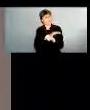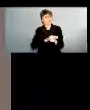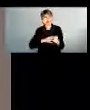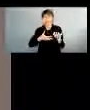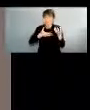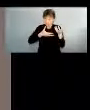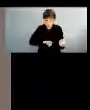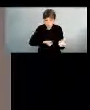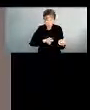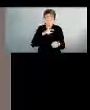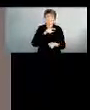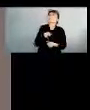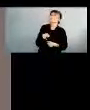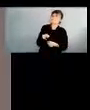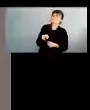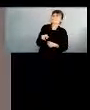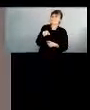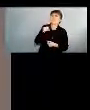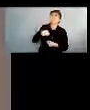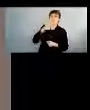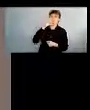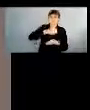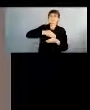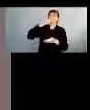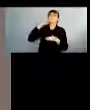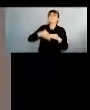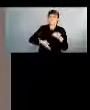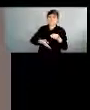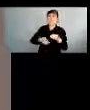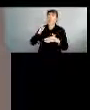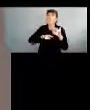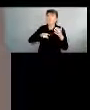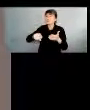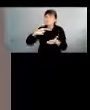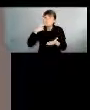project will be completed as described and the applicant will reach their goals.